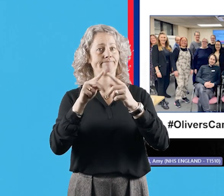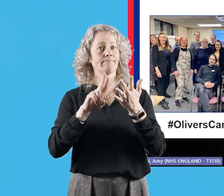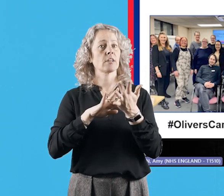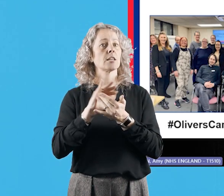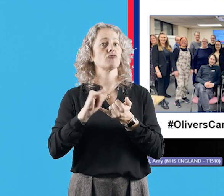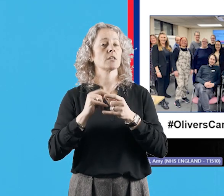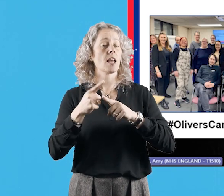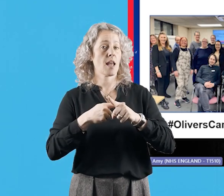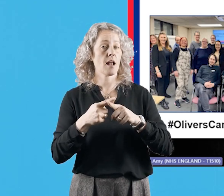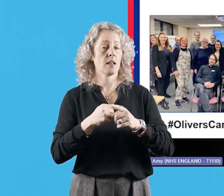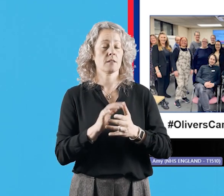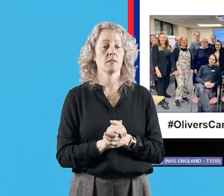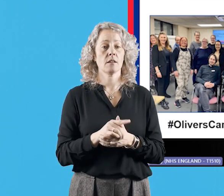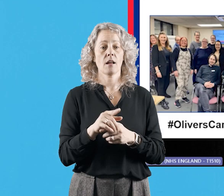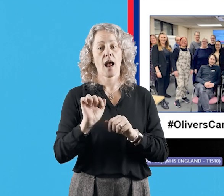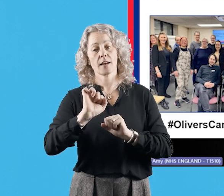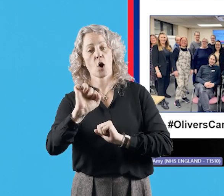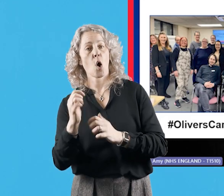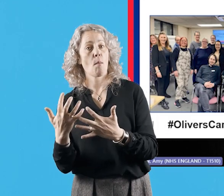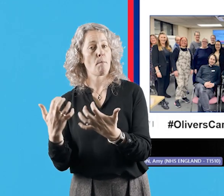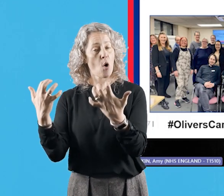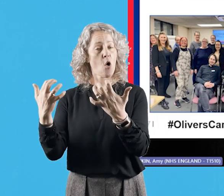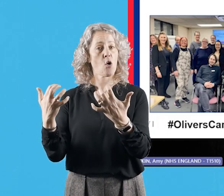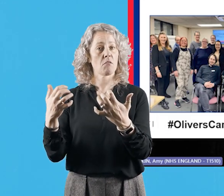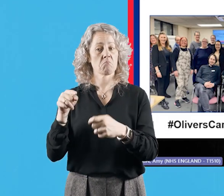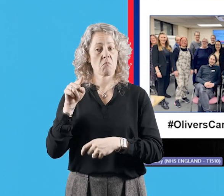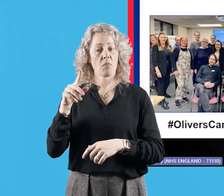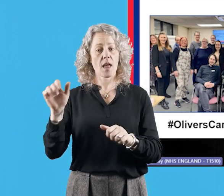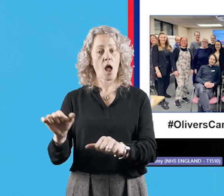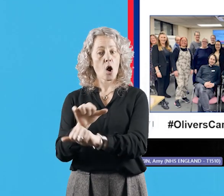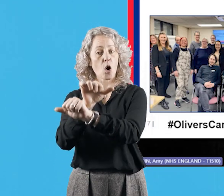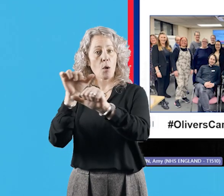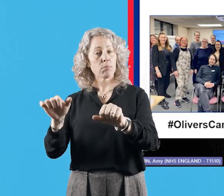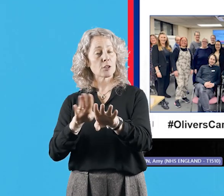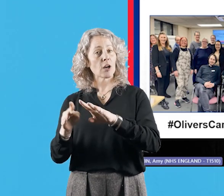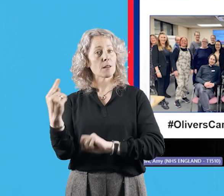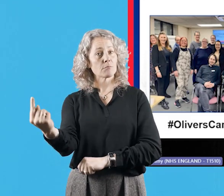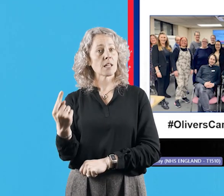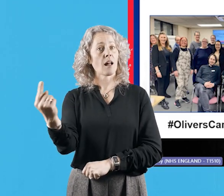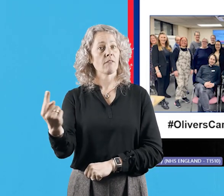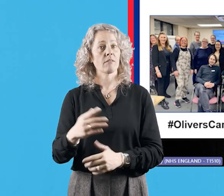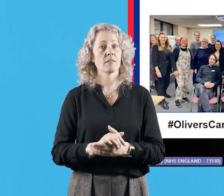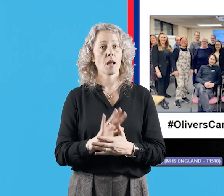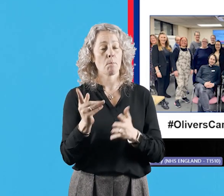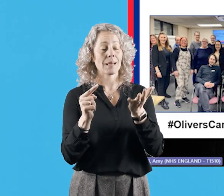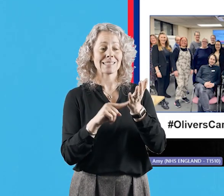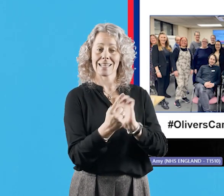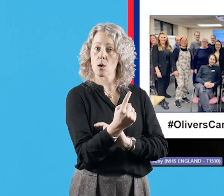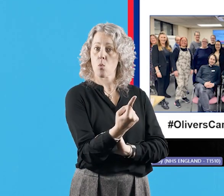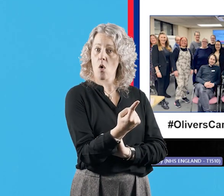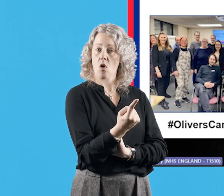executive, of NHS England and the board they have actually completed Oliver's training and they did tier one of Oliver's